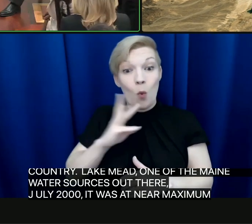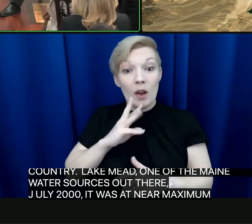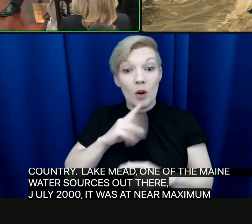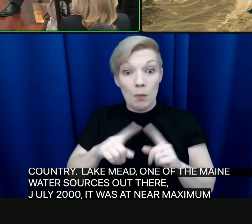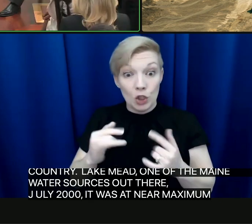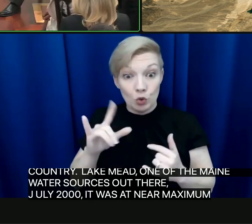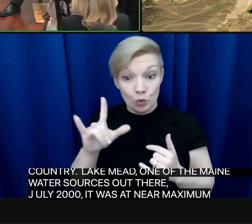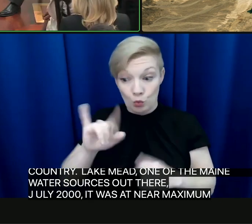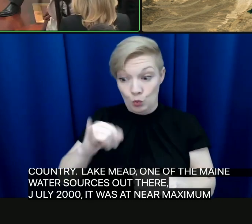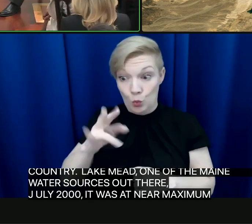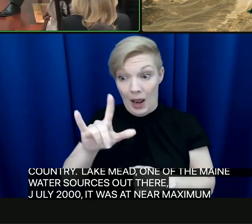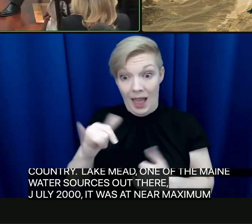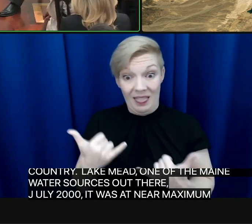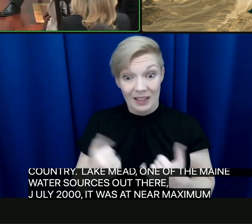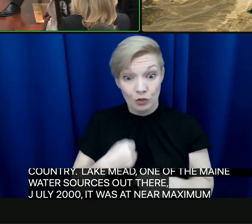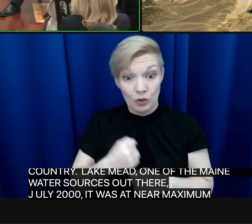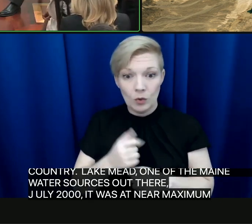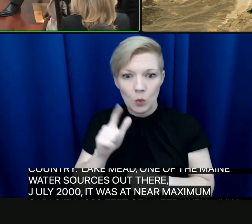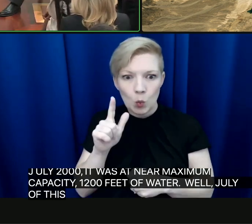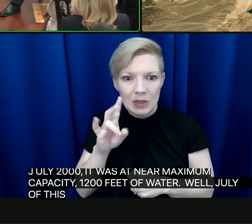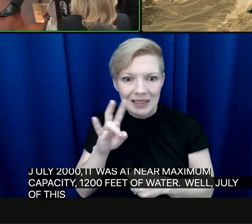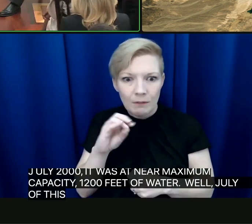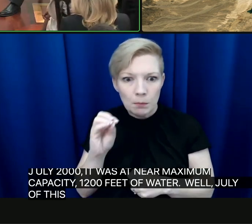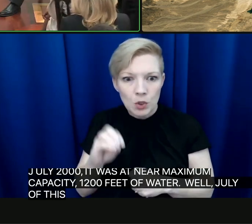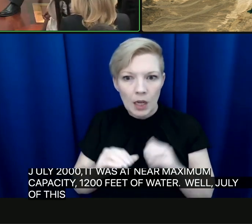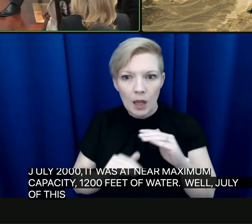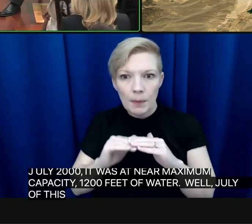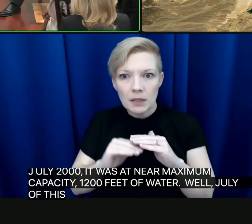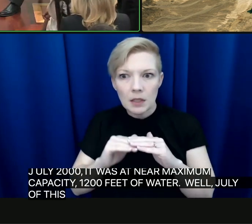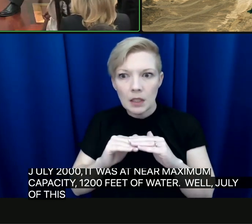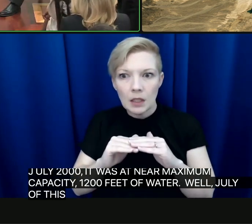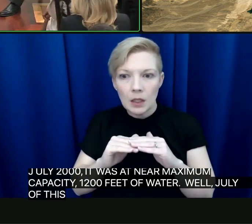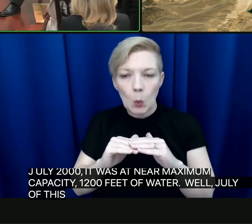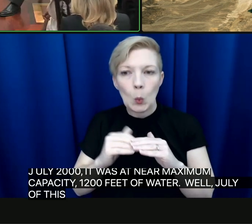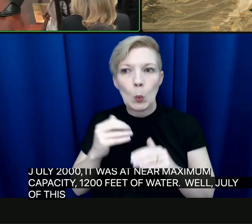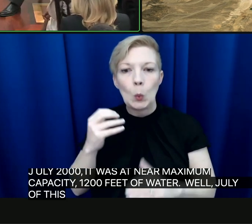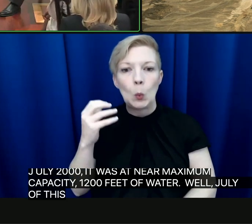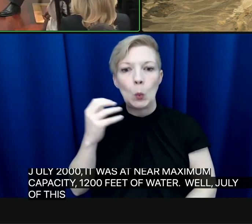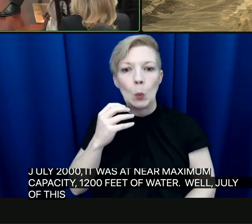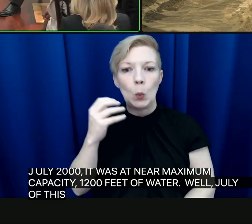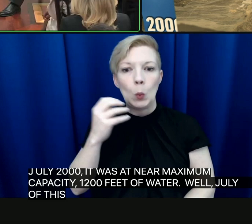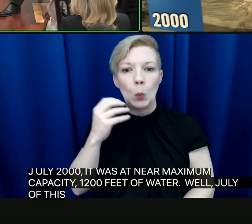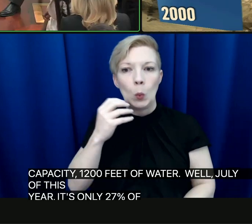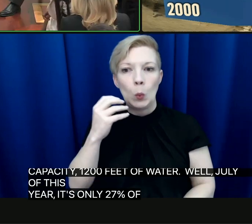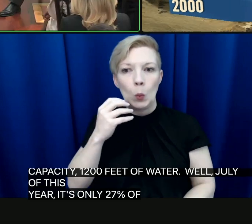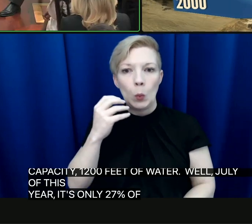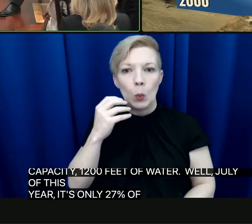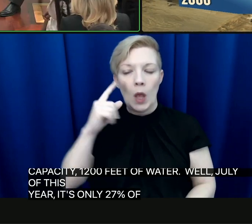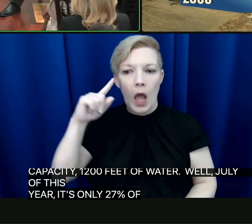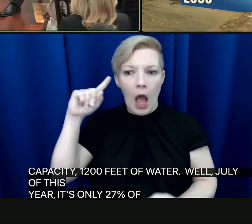it's only at 27 percent of capacity. I mean, that's really pretty astounding when you think about it.